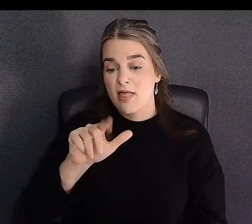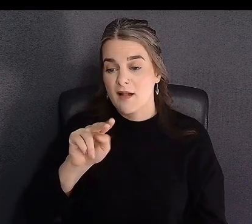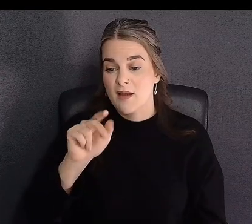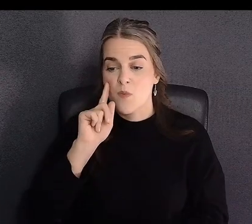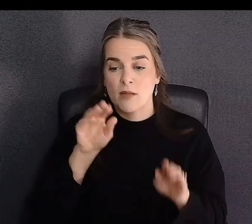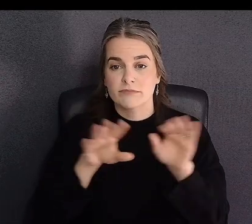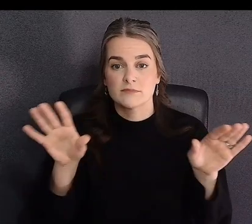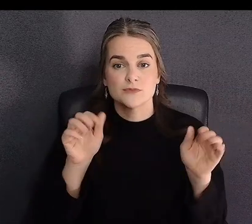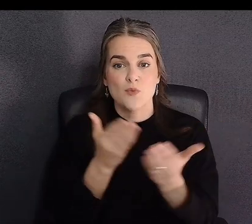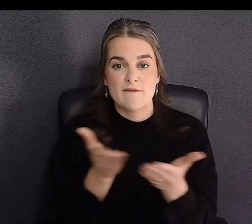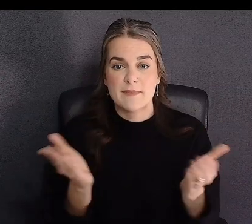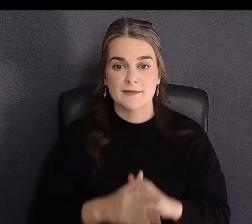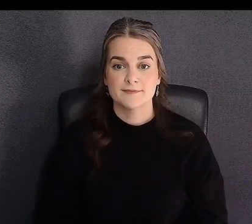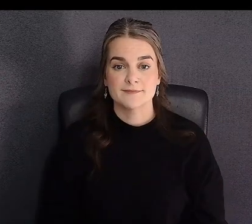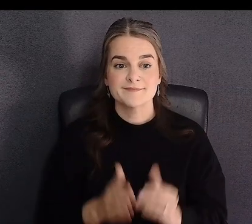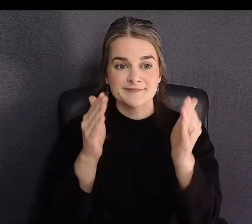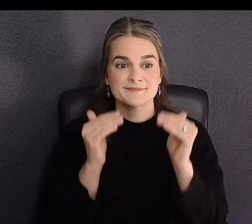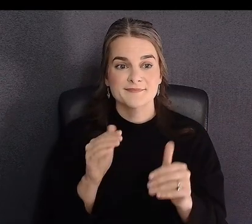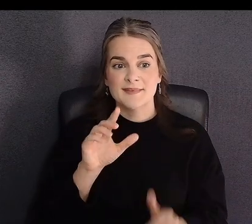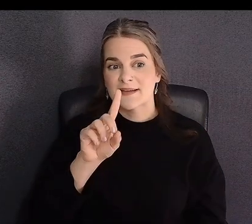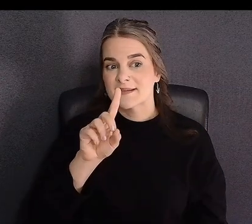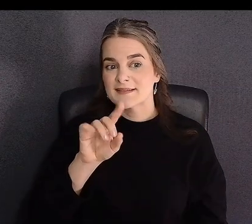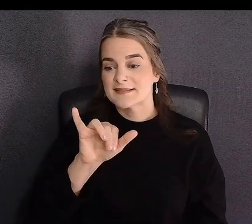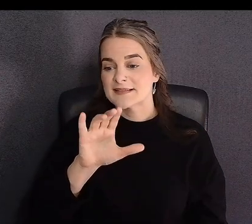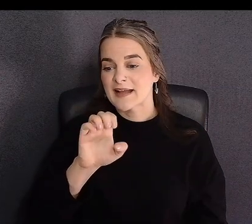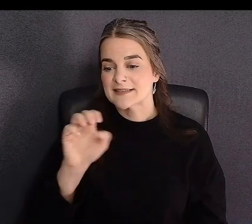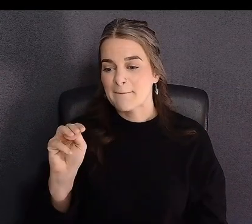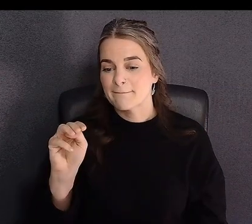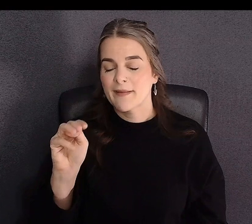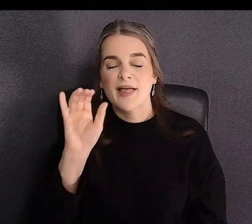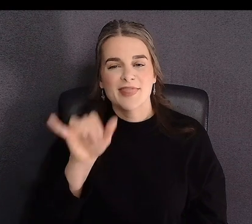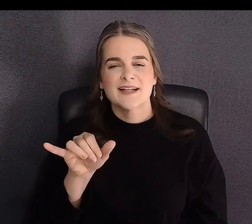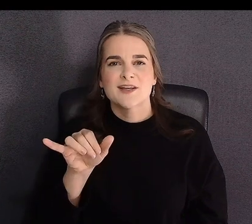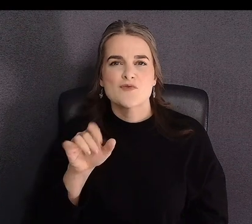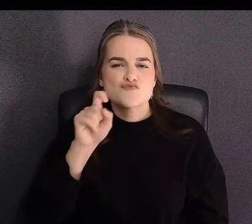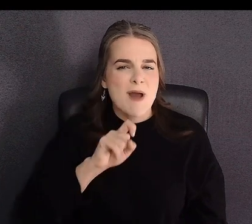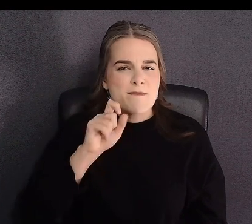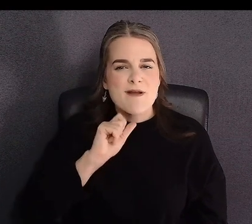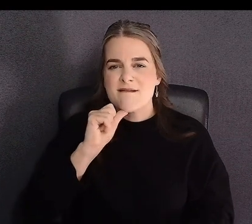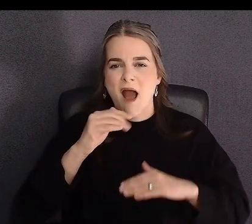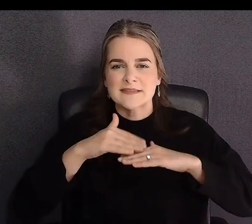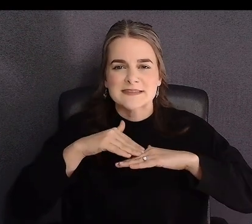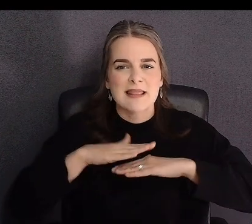The next one is Dycem. It's a rubbery, non-slip mat just to help keep things from sliding.